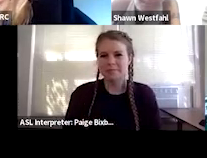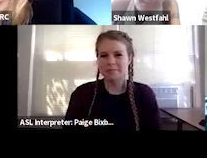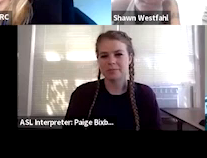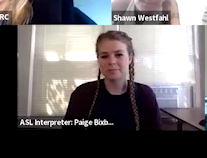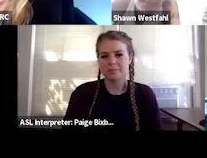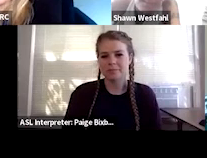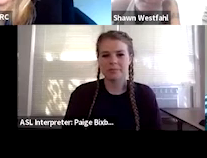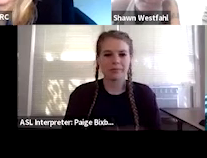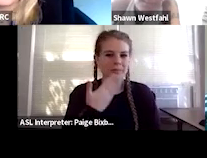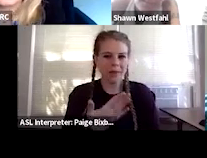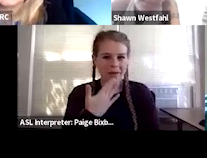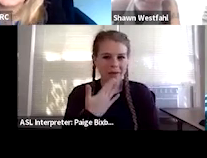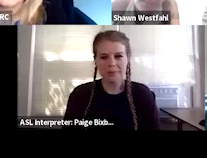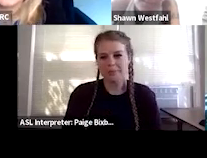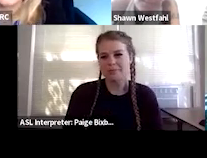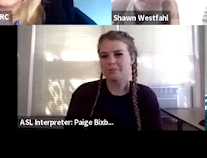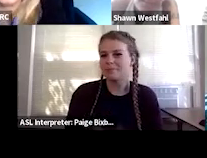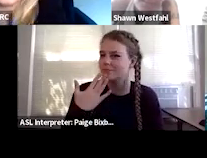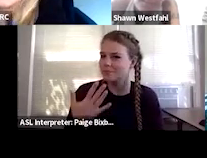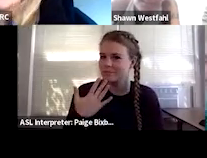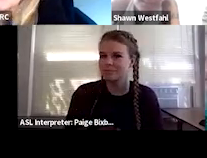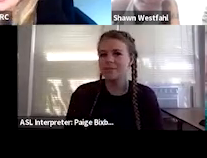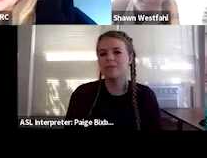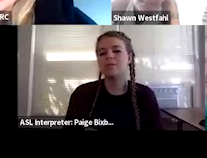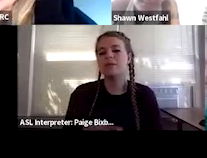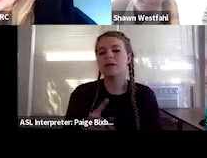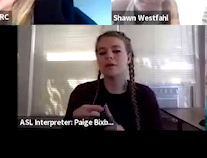Thank you. Thanks so much, and from HHRC,